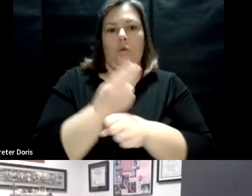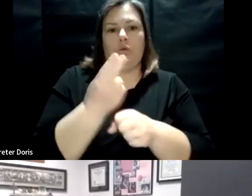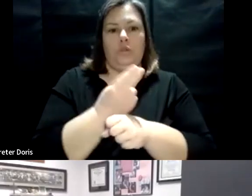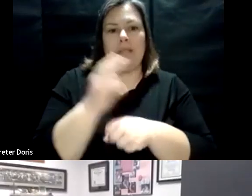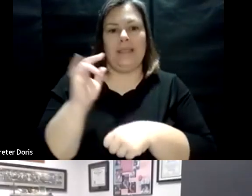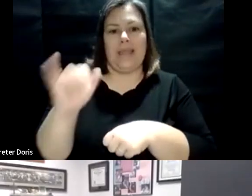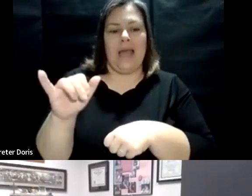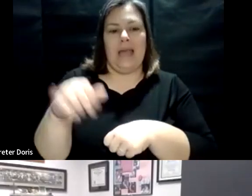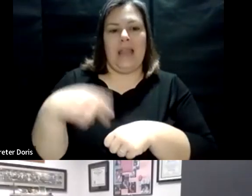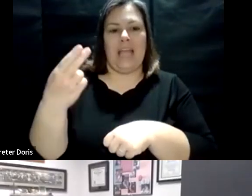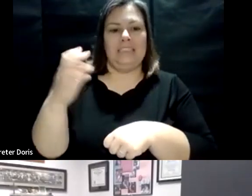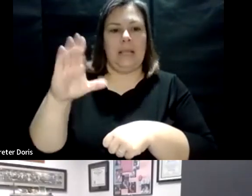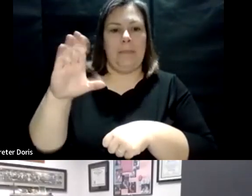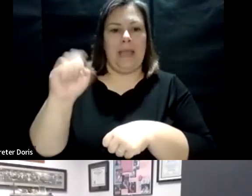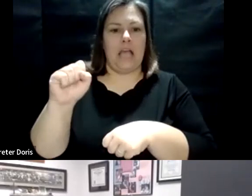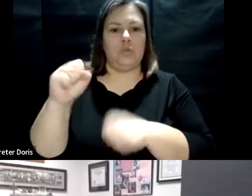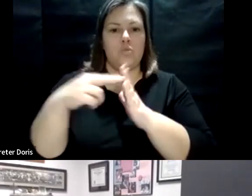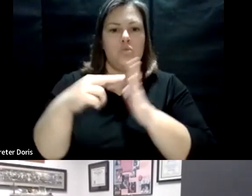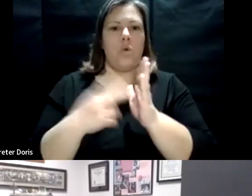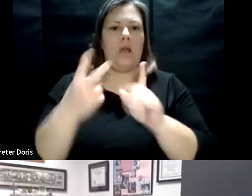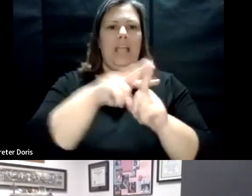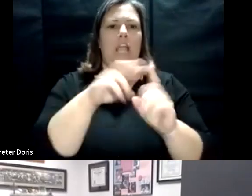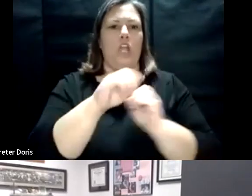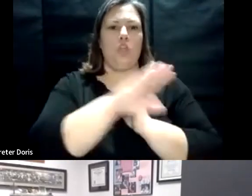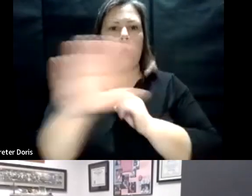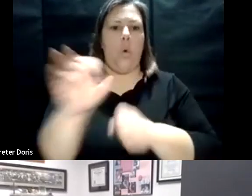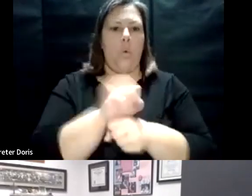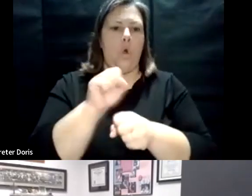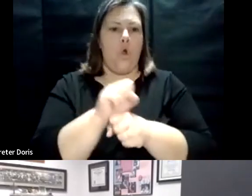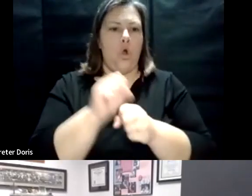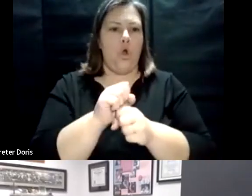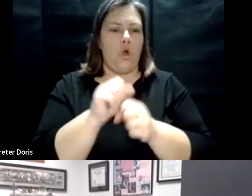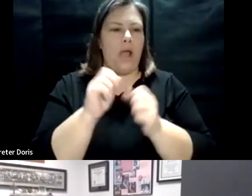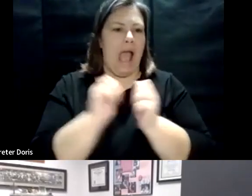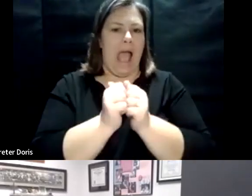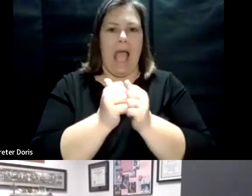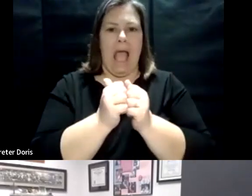So state what an infinite living council or center for an independent living! Are you all using the Hcbs settings rule specifically within your work? So I just wand I all of us really wanted to know what ways are you all within your SILC or within your CIL are you aim using the HCBS settings rule within your work?